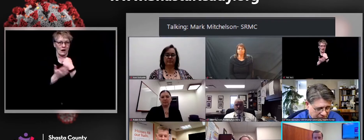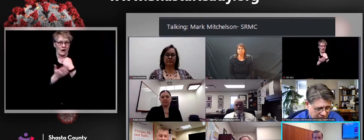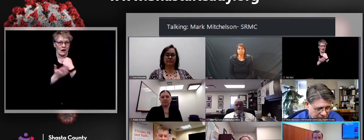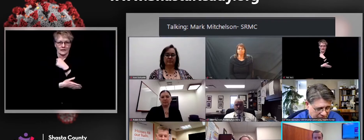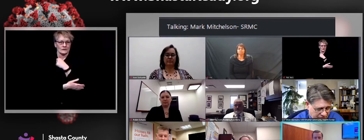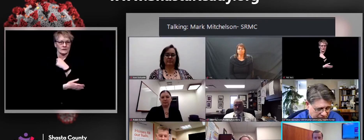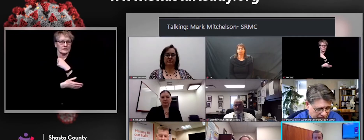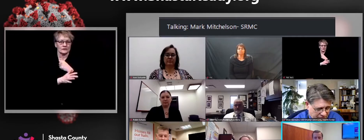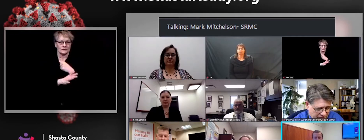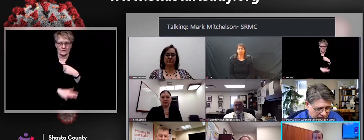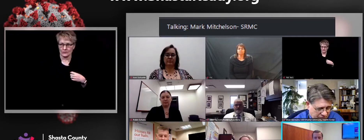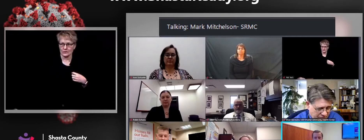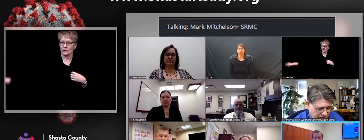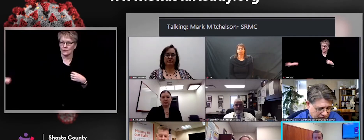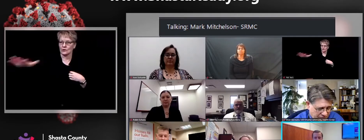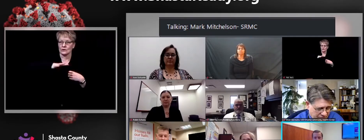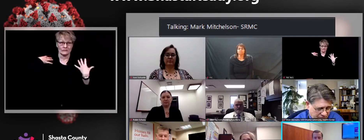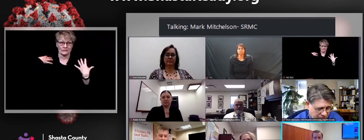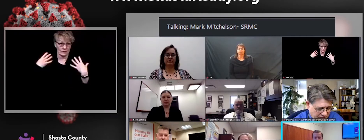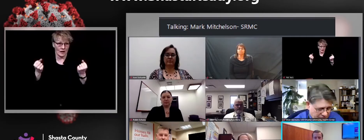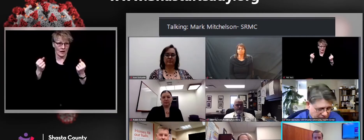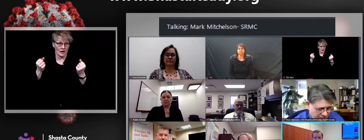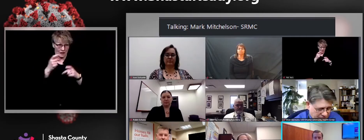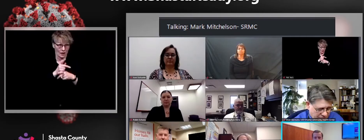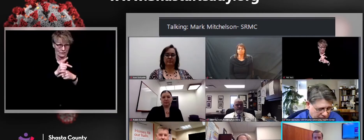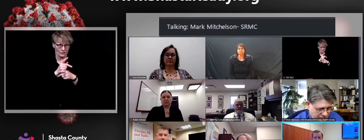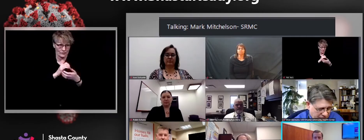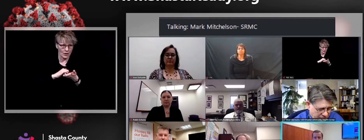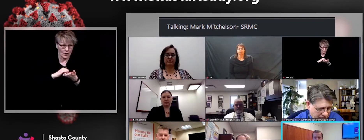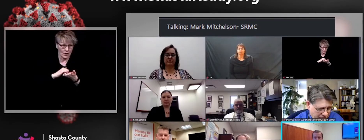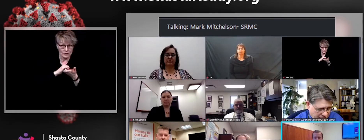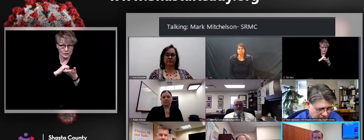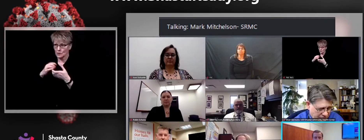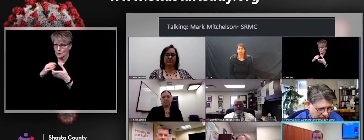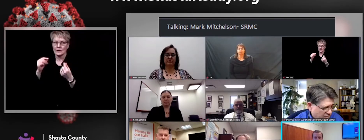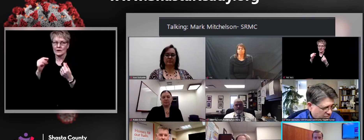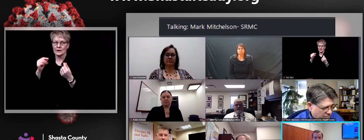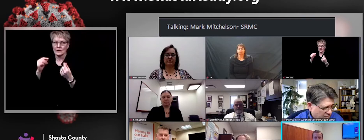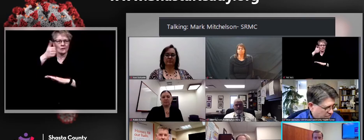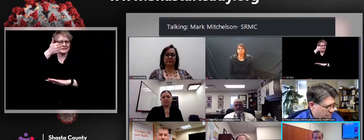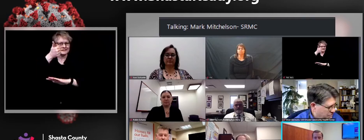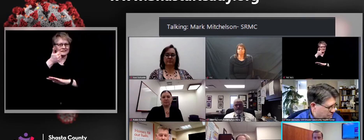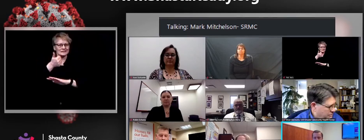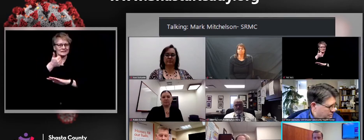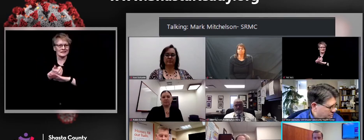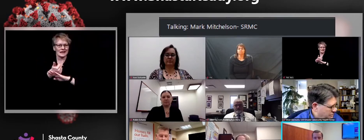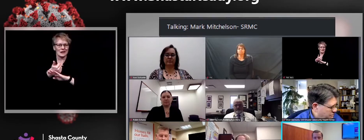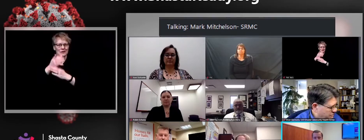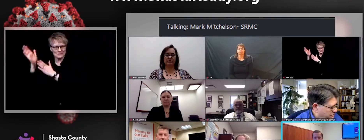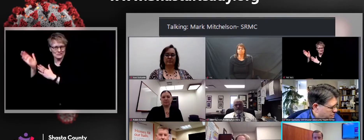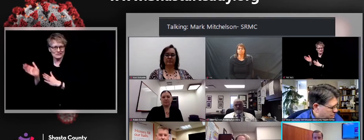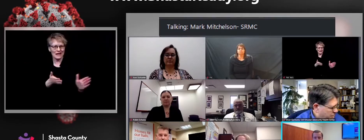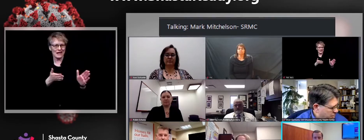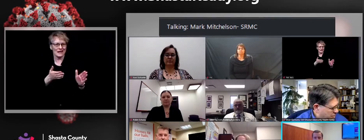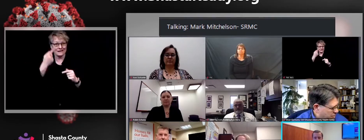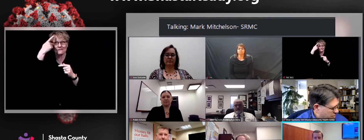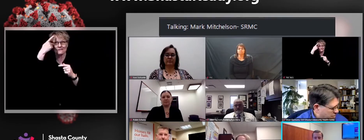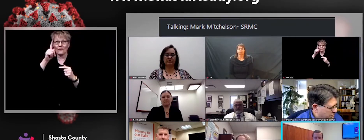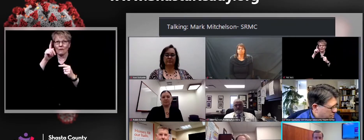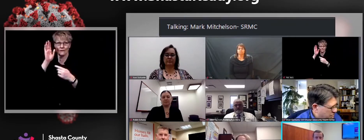creating a template for what is a good effective strategy for addressing these issues. So, although